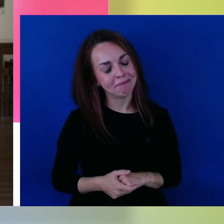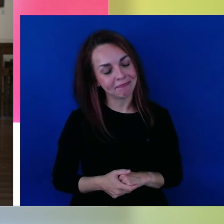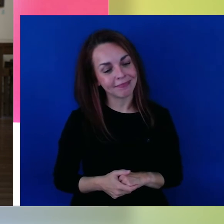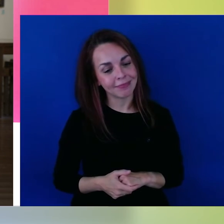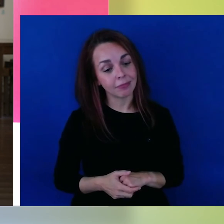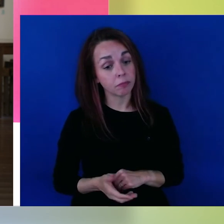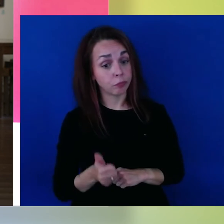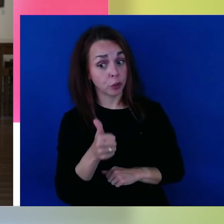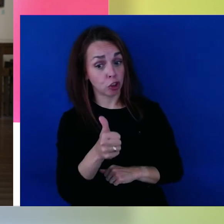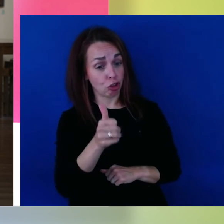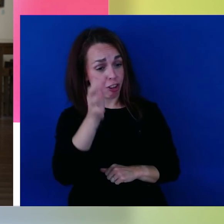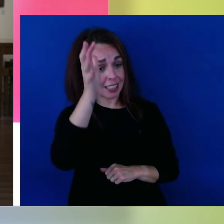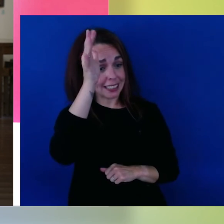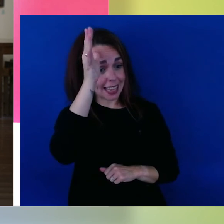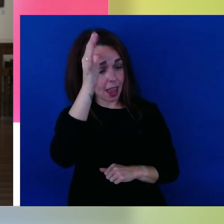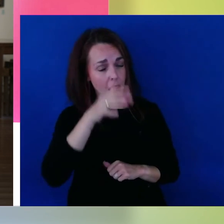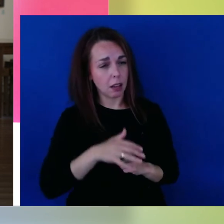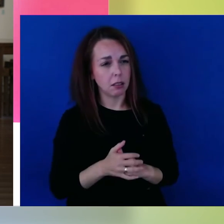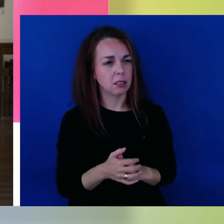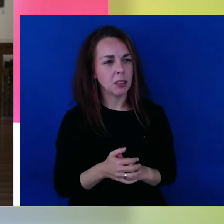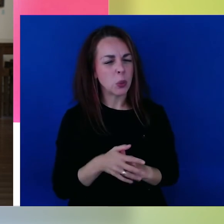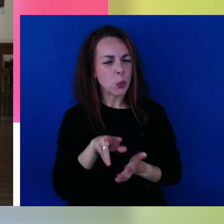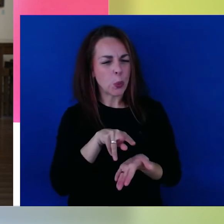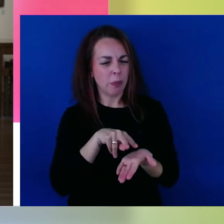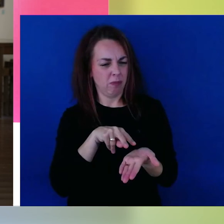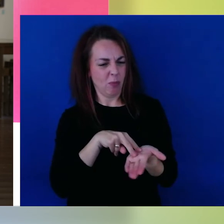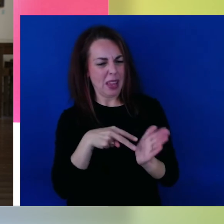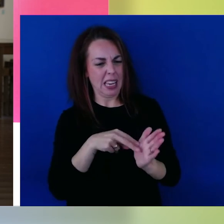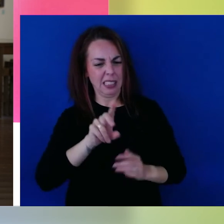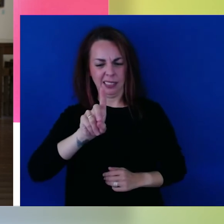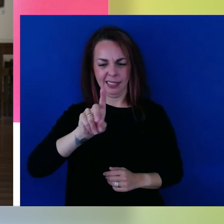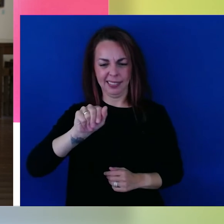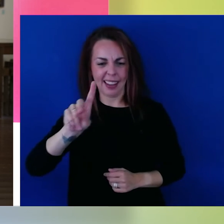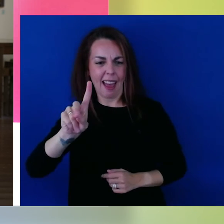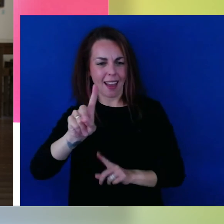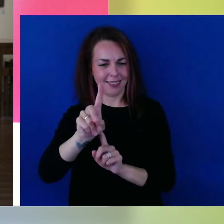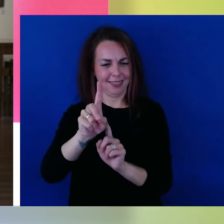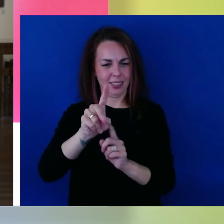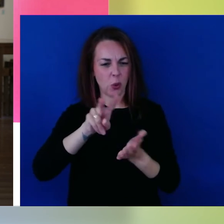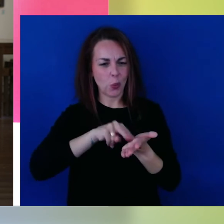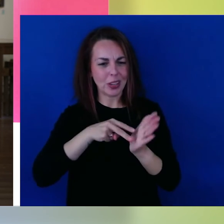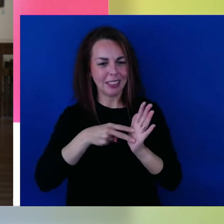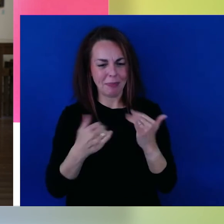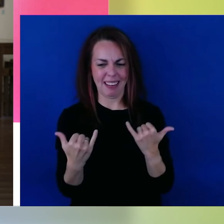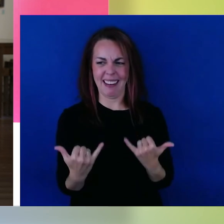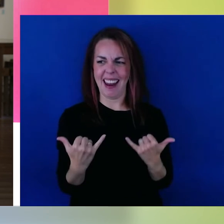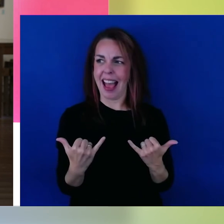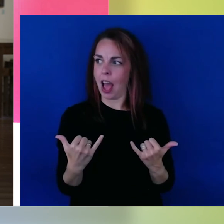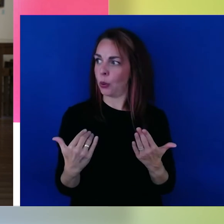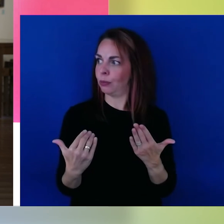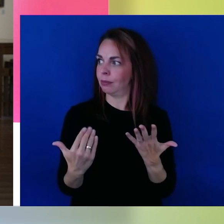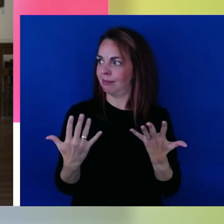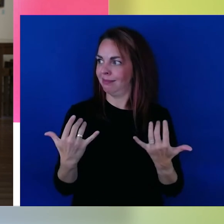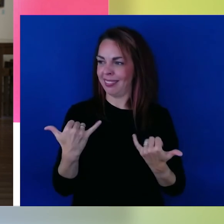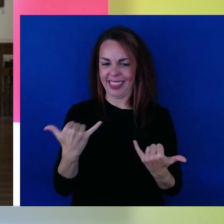and what does it mean to be a dad? What does it mean to you? What does it mean in this century with everything that there is?